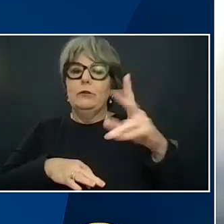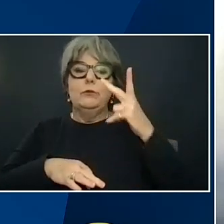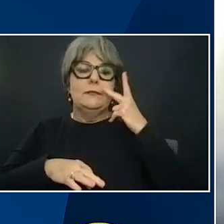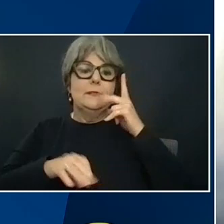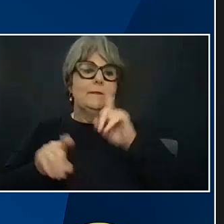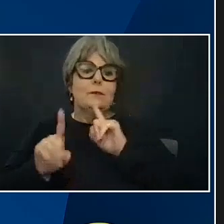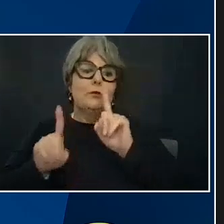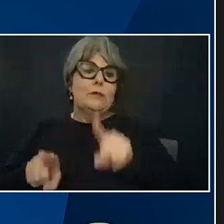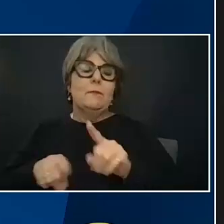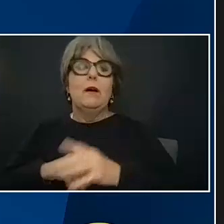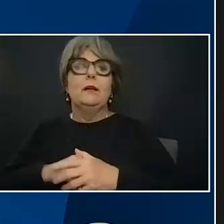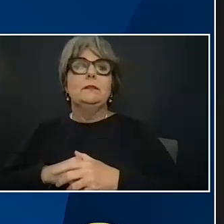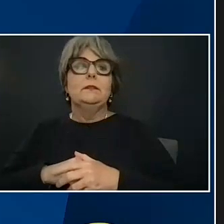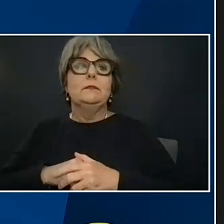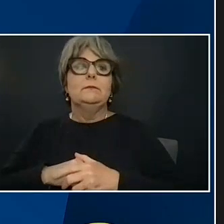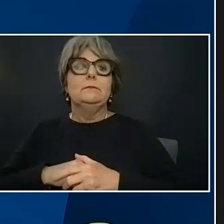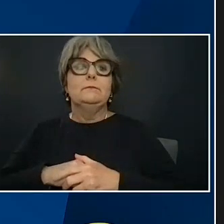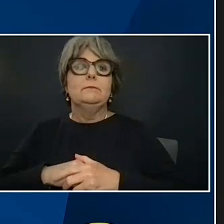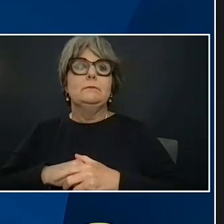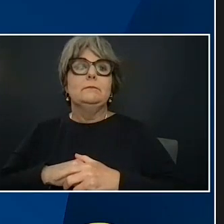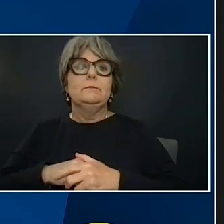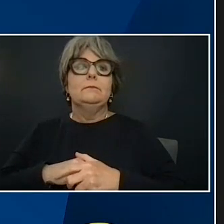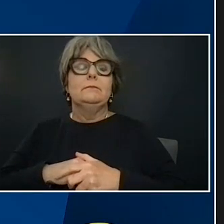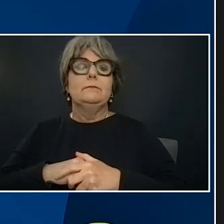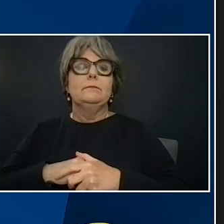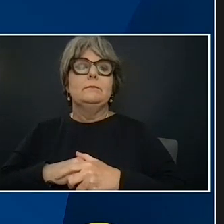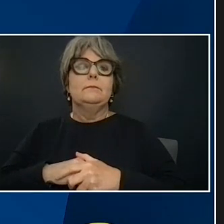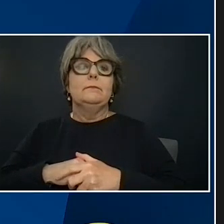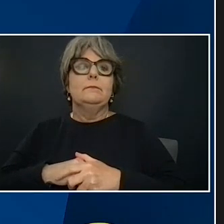Sure. Happy to talk with you some more